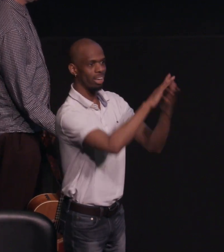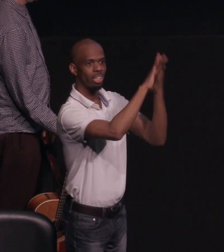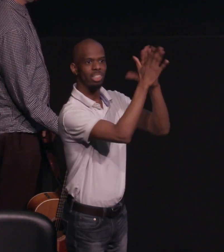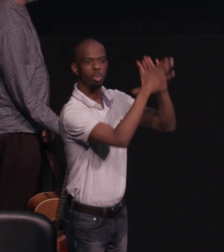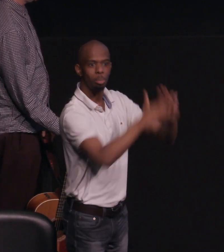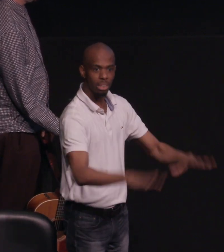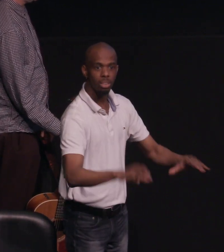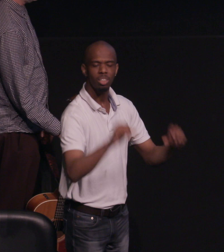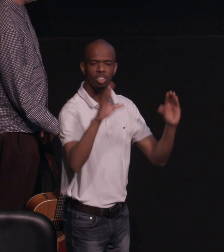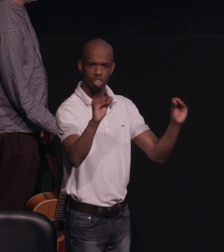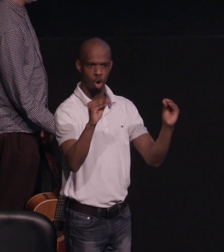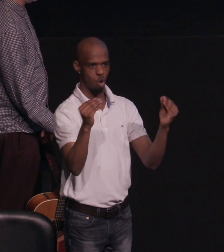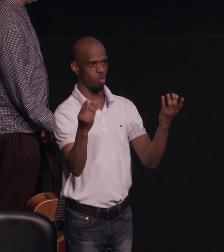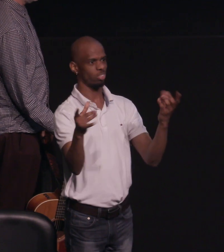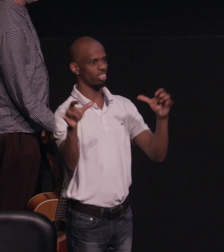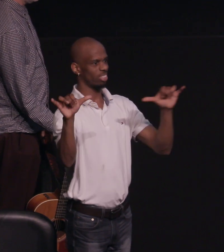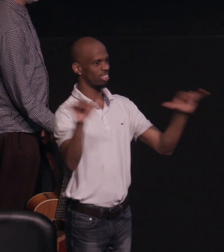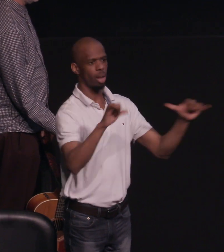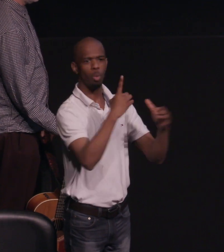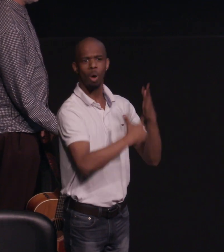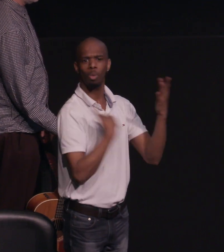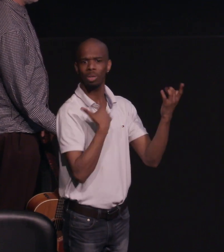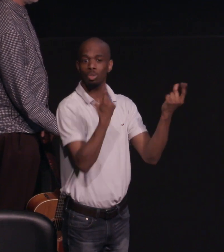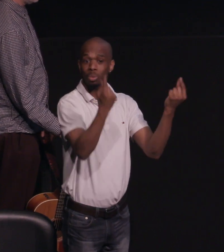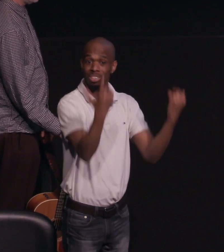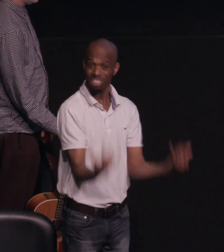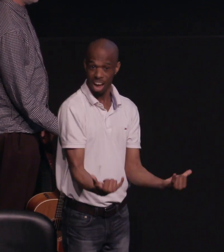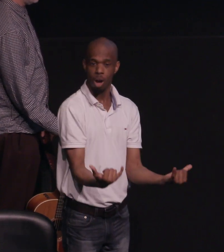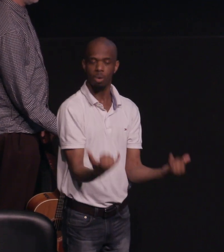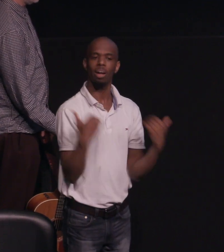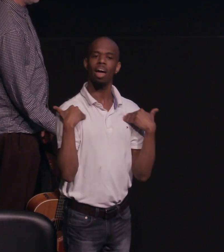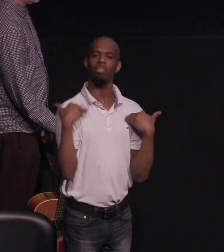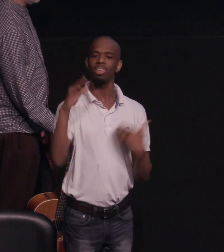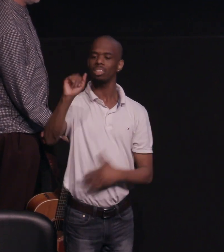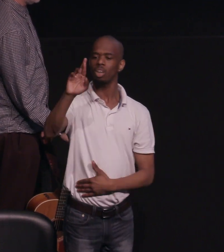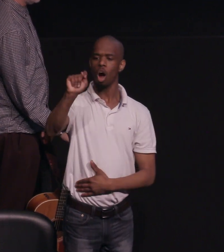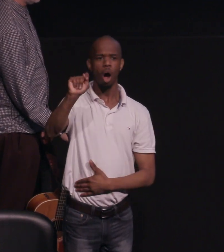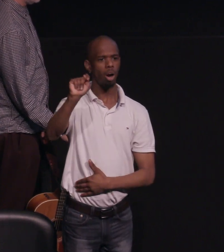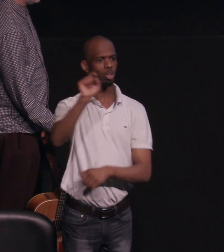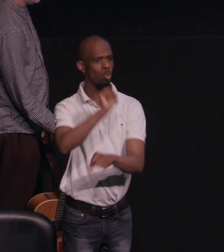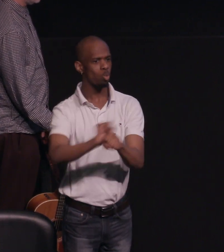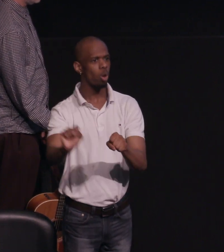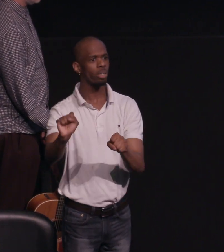you know, having the art work be the kind of like, pull factor that will then-- we can create all types